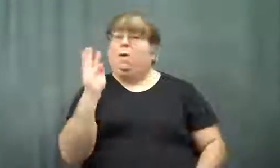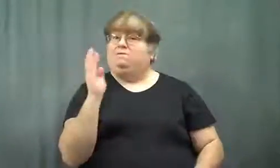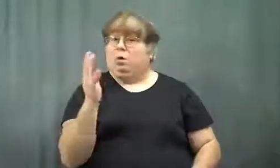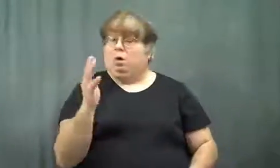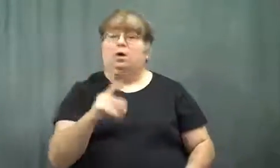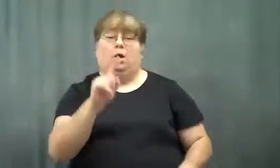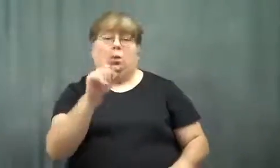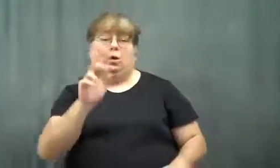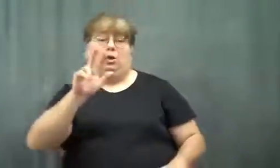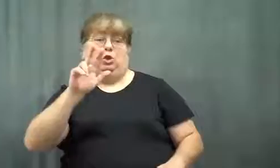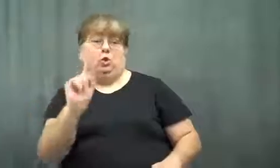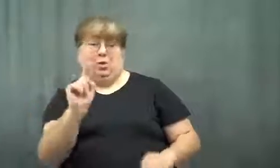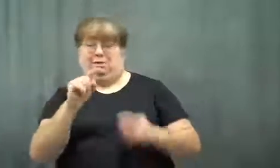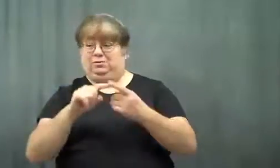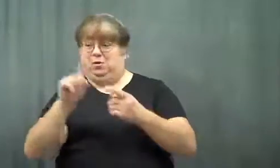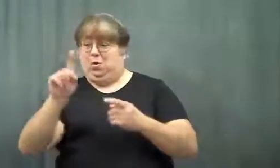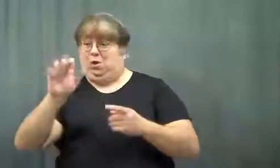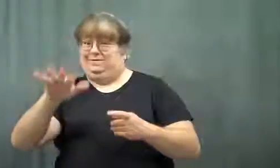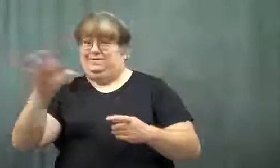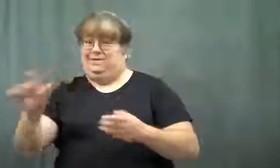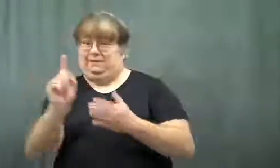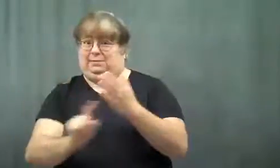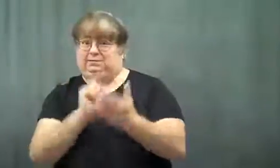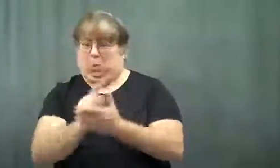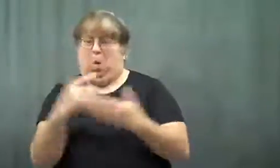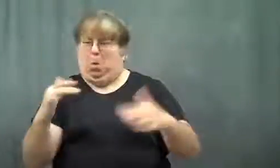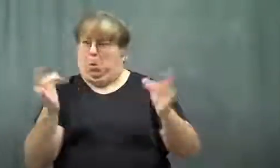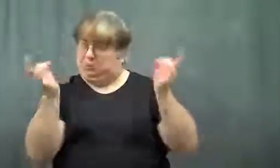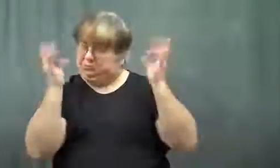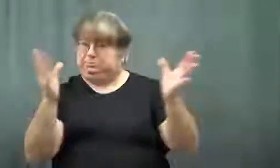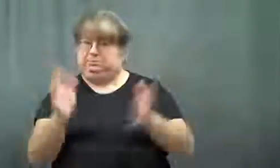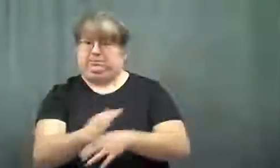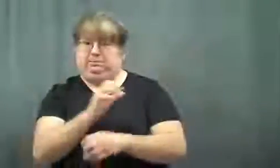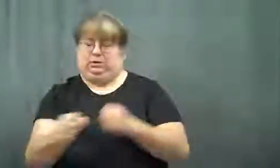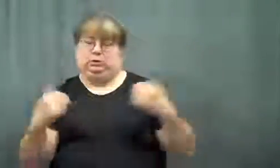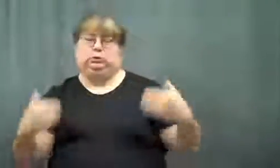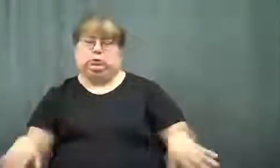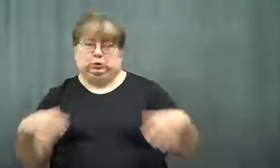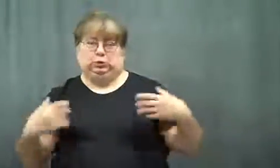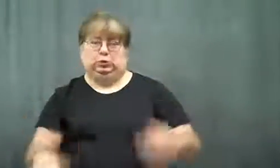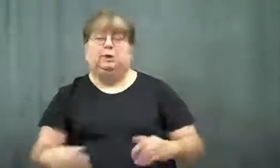Category 4 is 131 to 155 mph. This causes catastrophic damage.